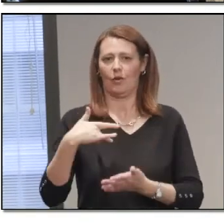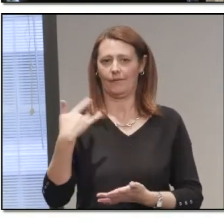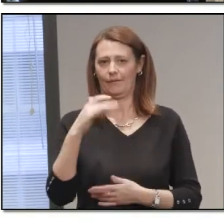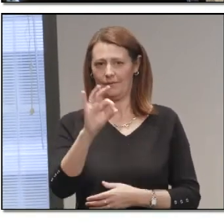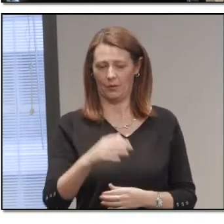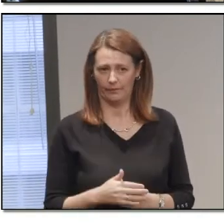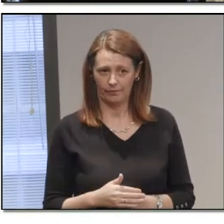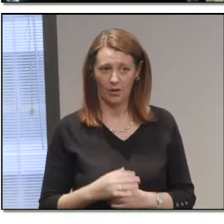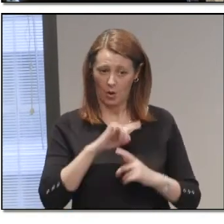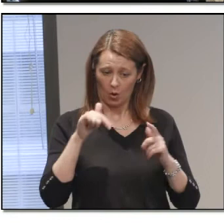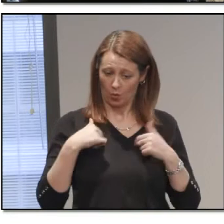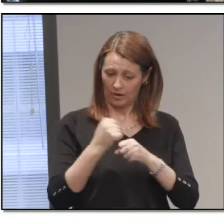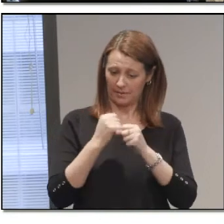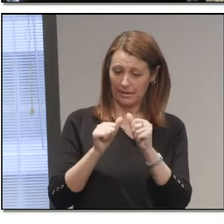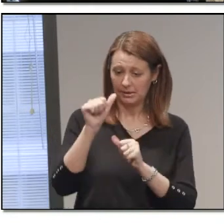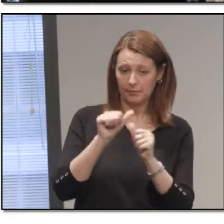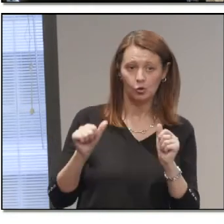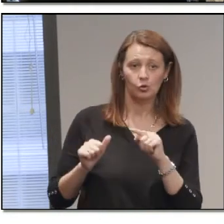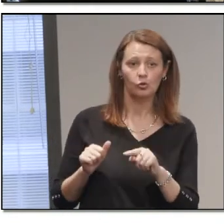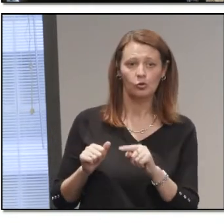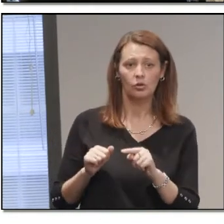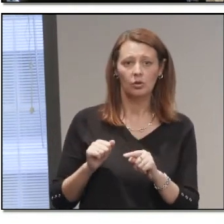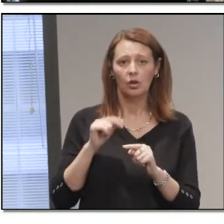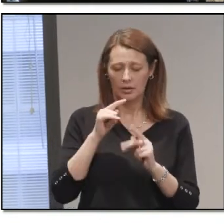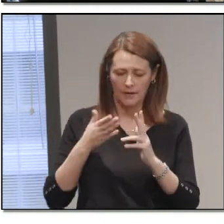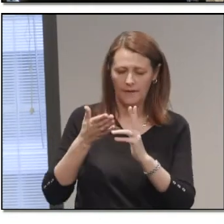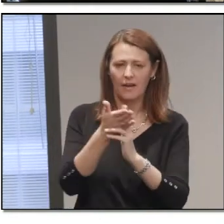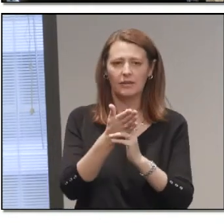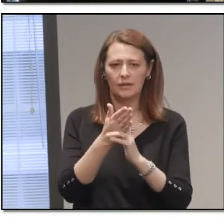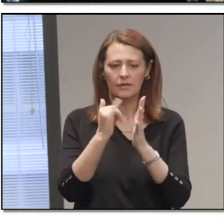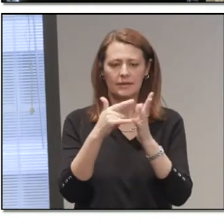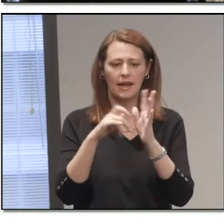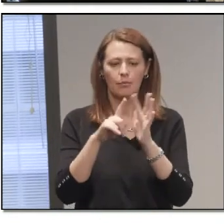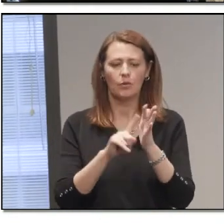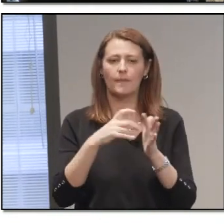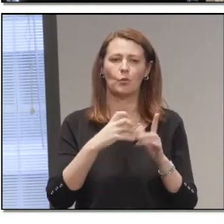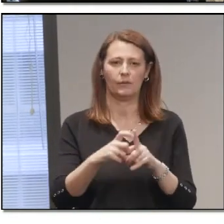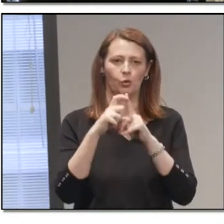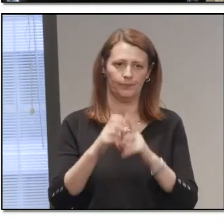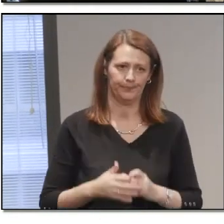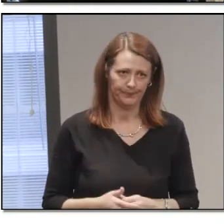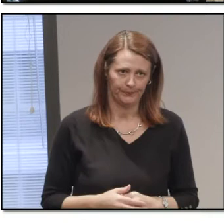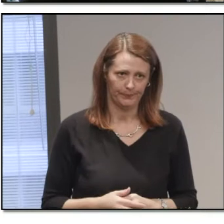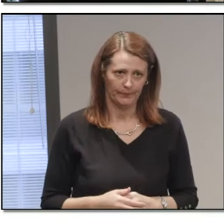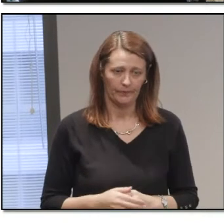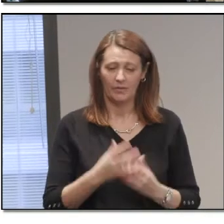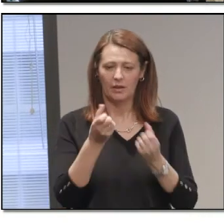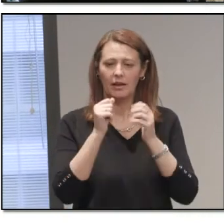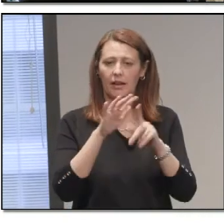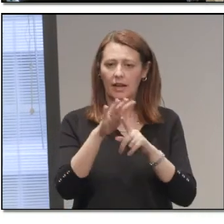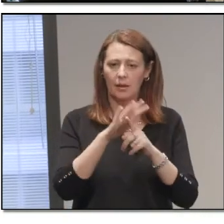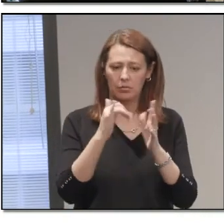do make measurements invasive sampling is more difficult, getting blood samples from children,